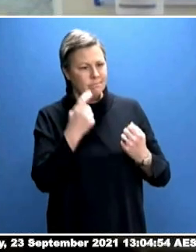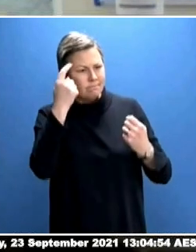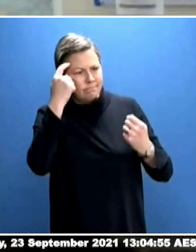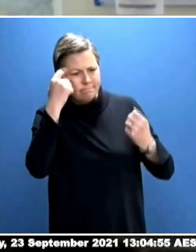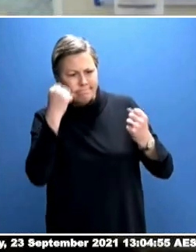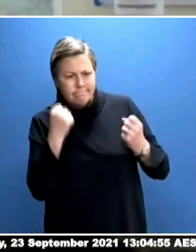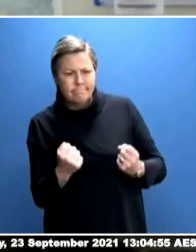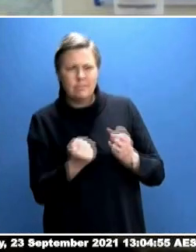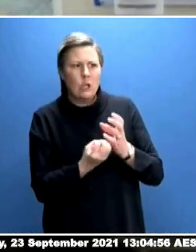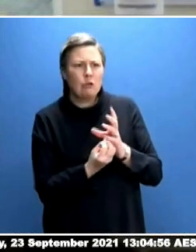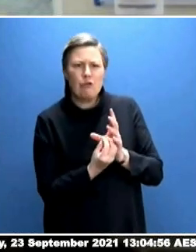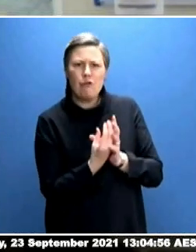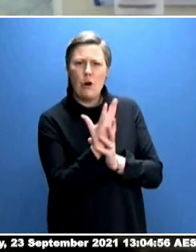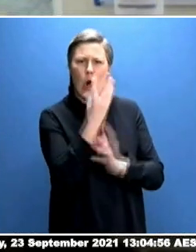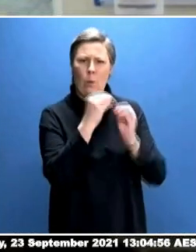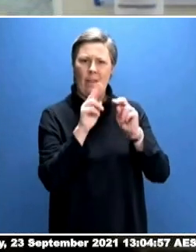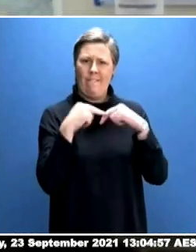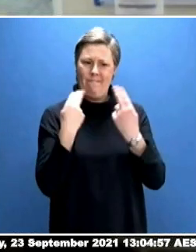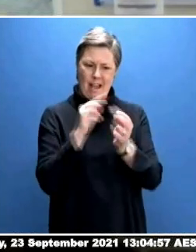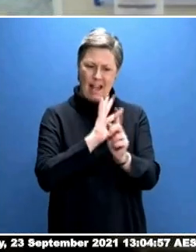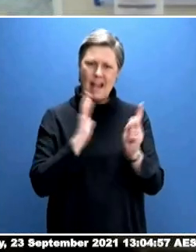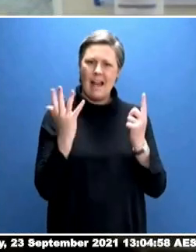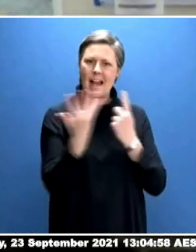their minds in a positive way.